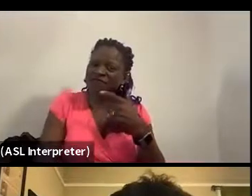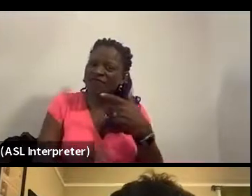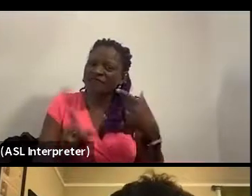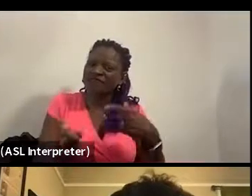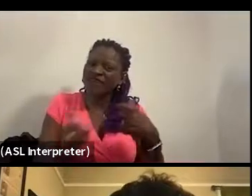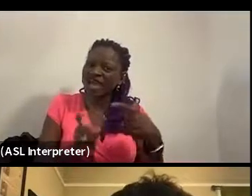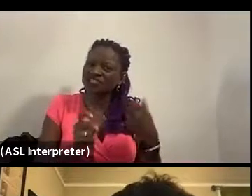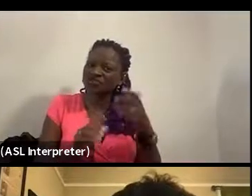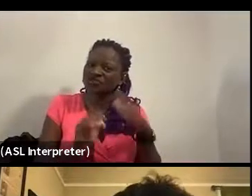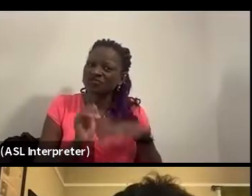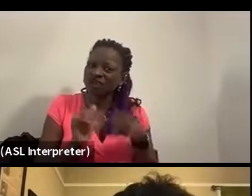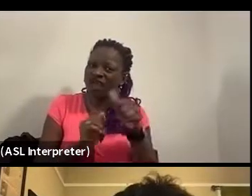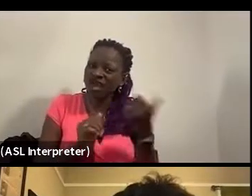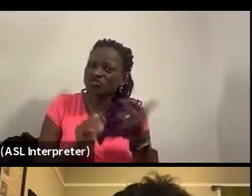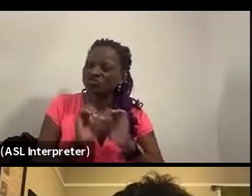How is that possible?